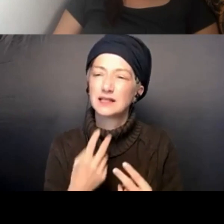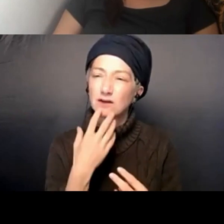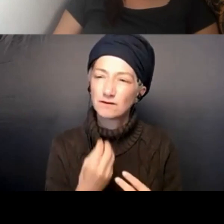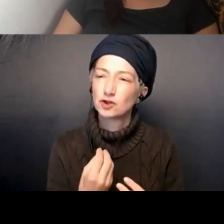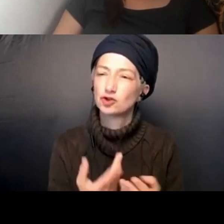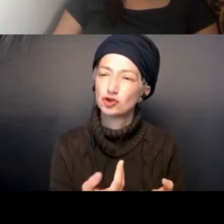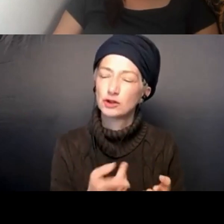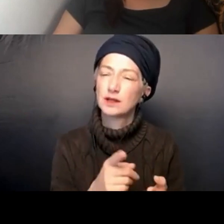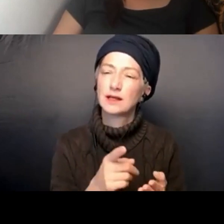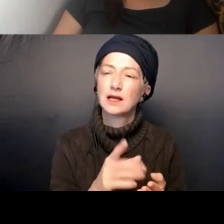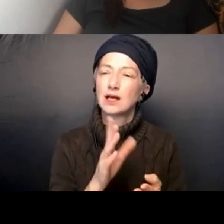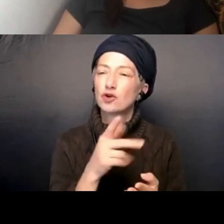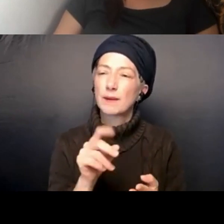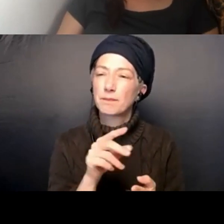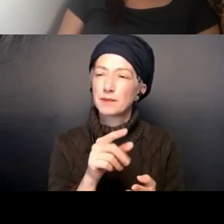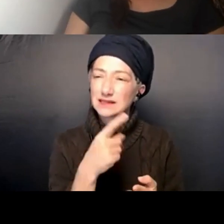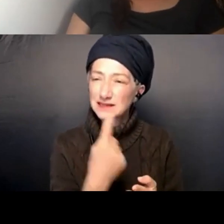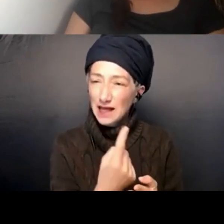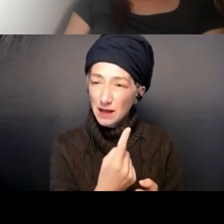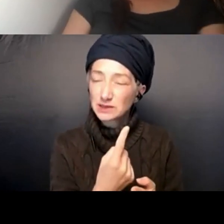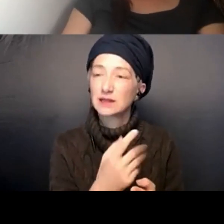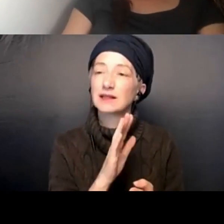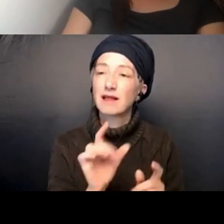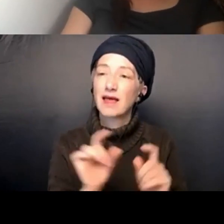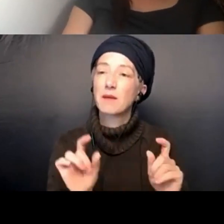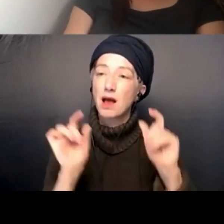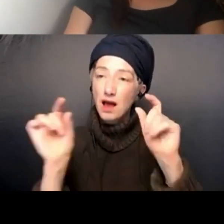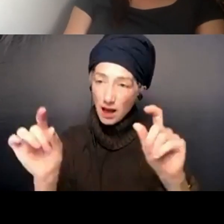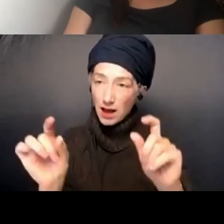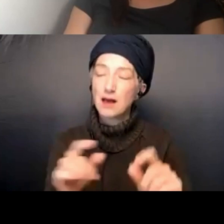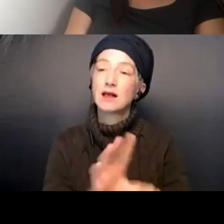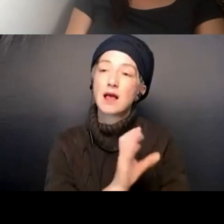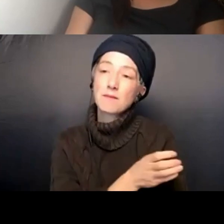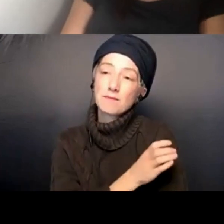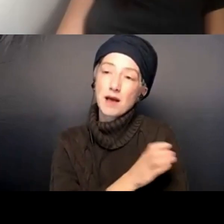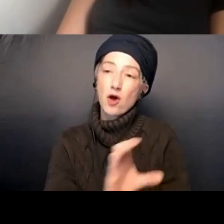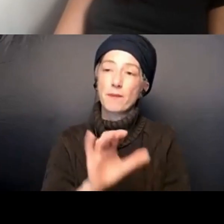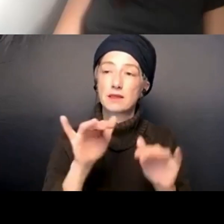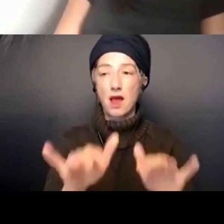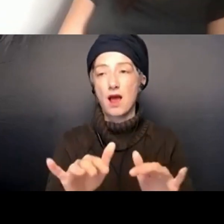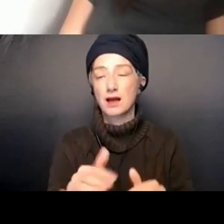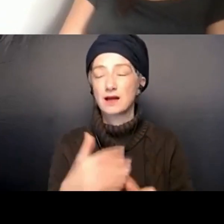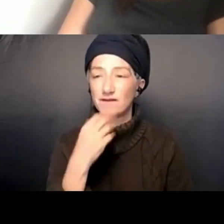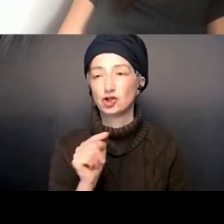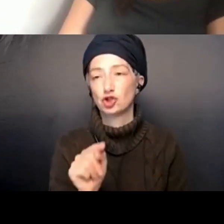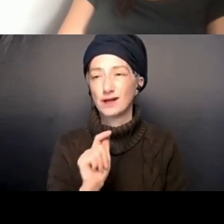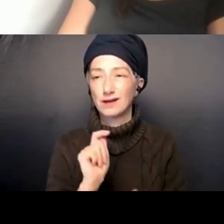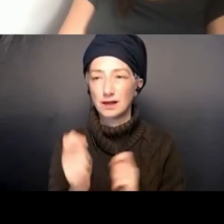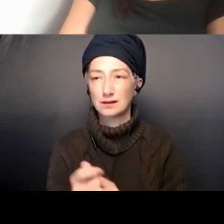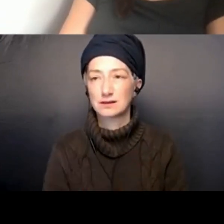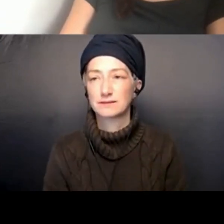in a way that makes them feel empowered and... Yeah. Nina Mühlemann: Yeah.